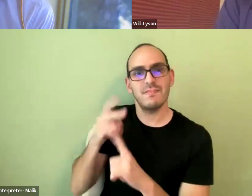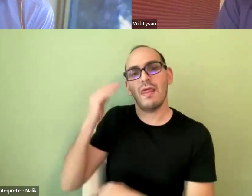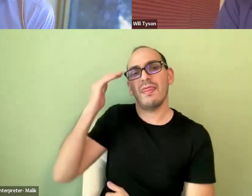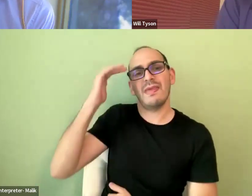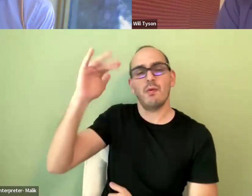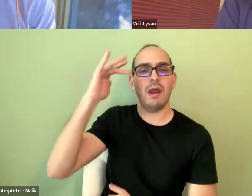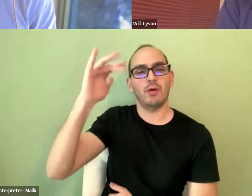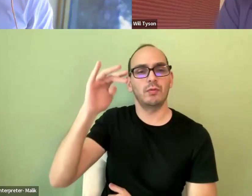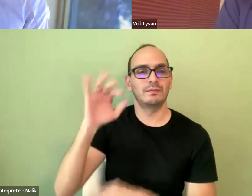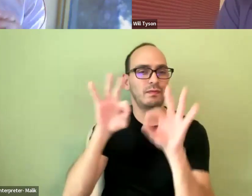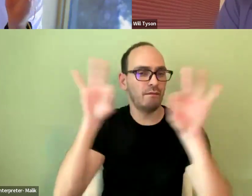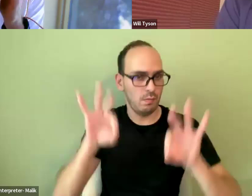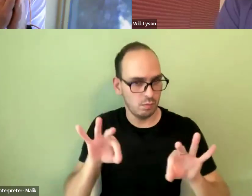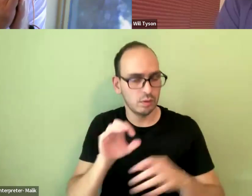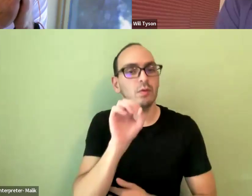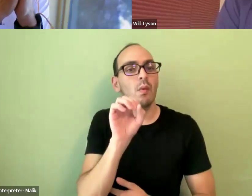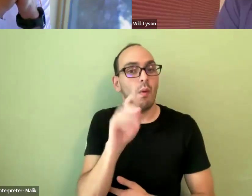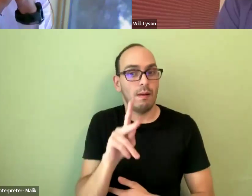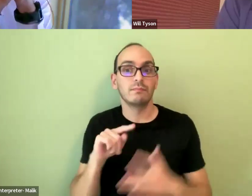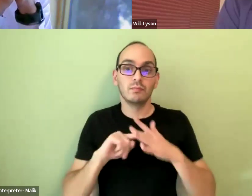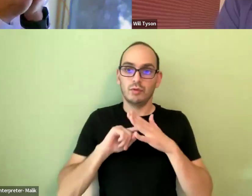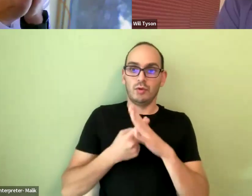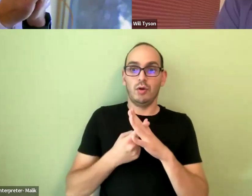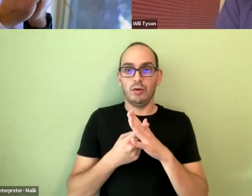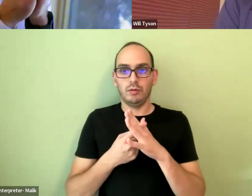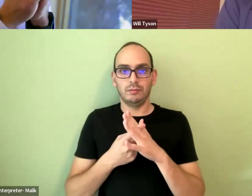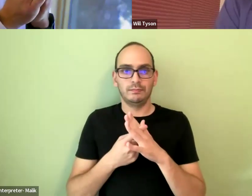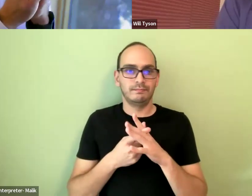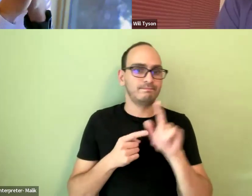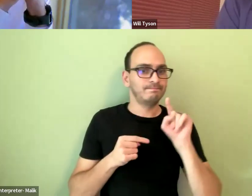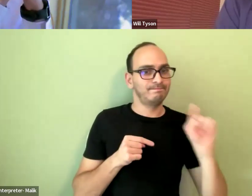of framework. Let's begin here on the left-hand side of our construct.